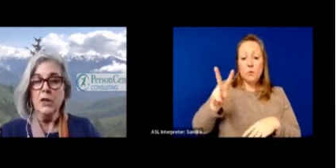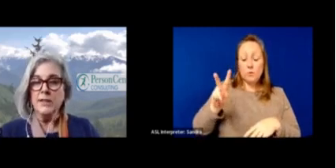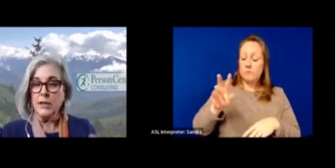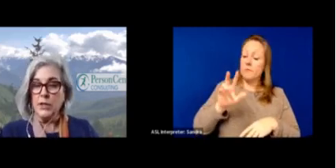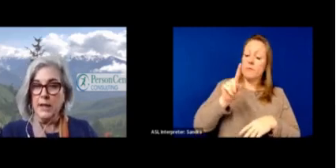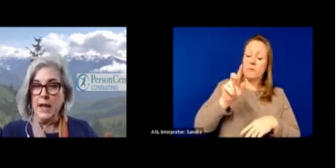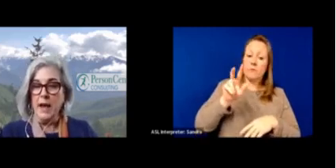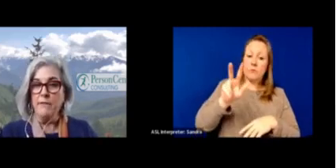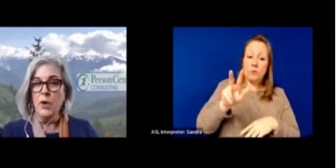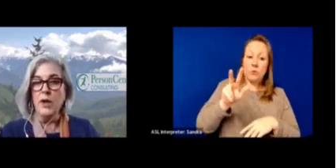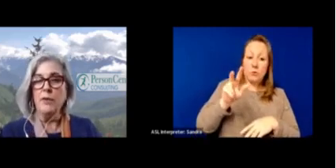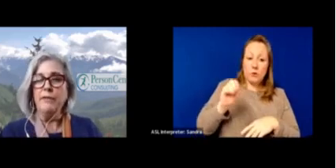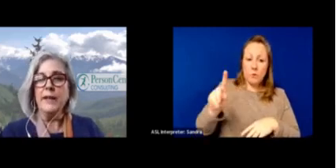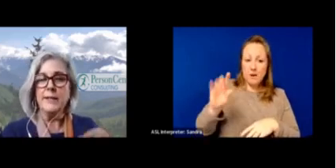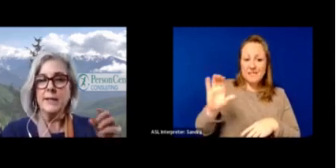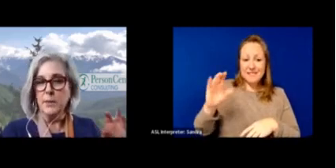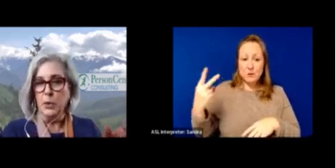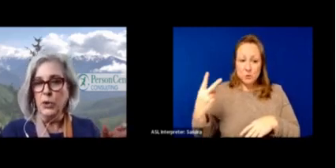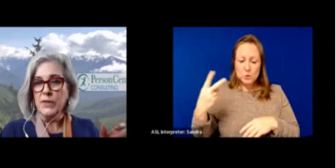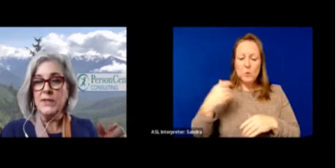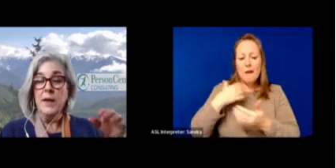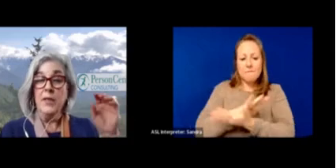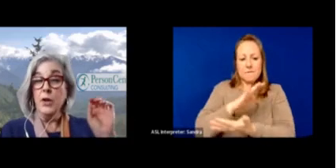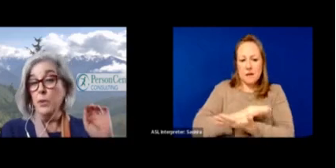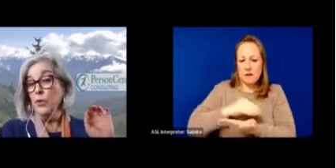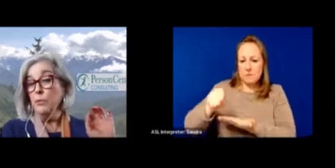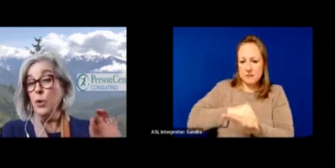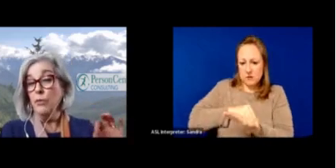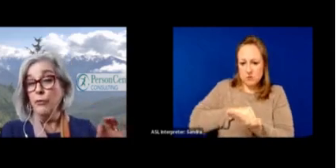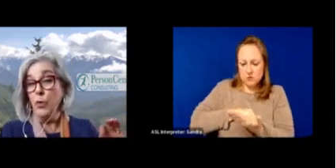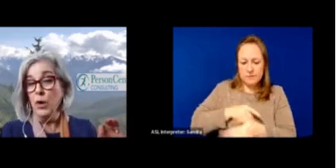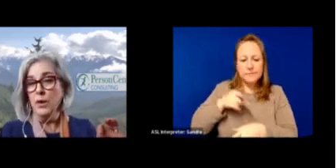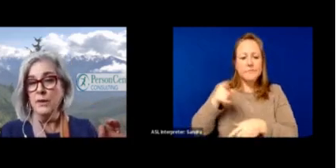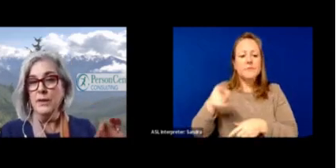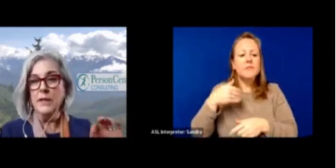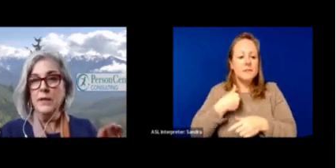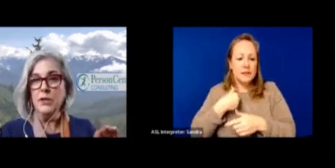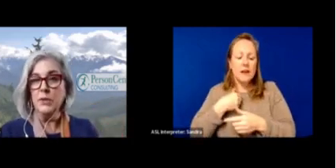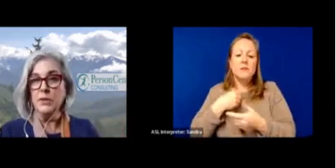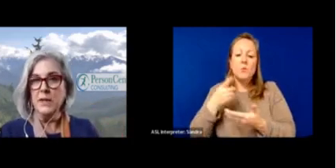individual to meet their needs that are identified, and what's important to them in terms of